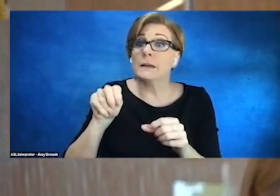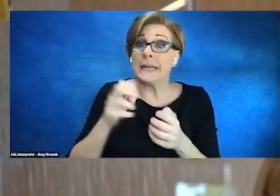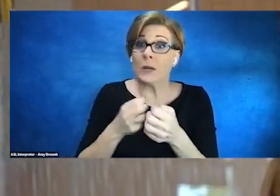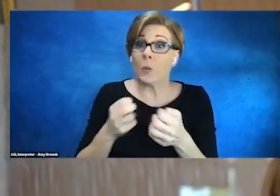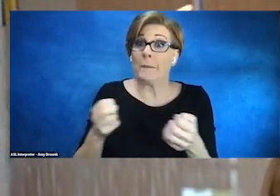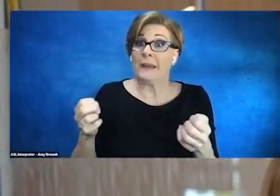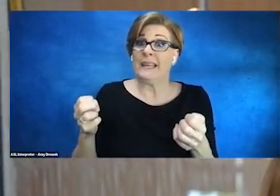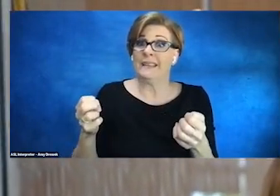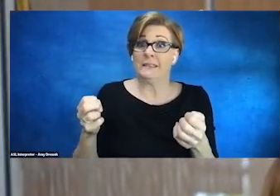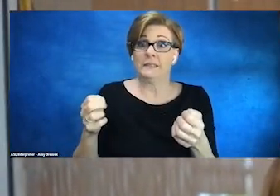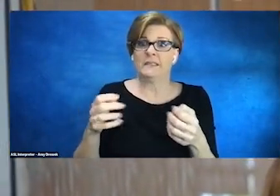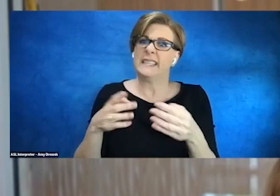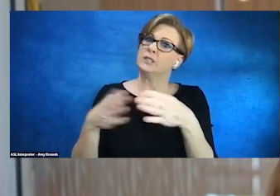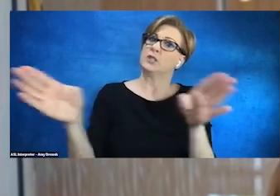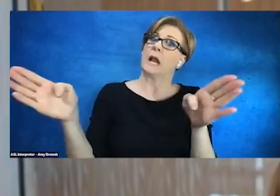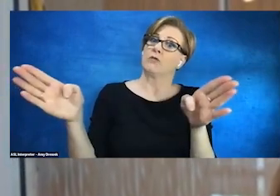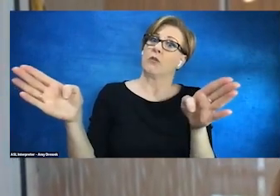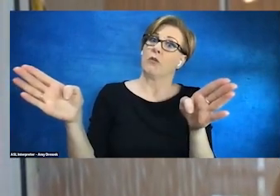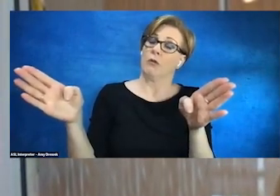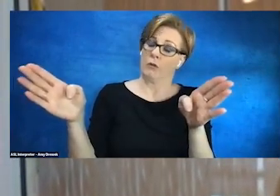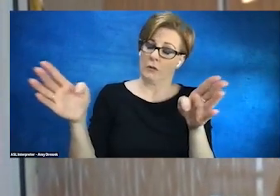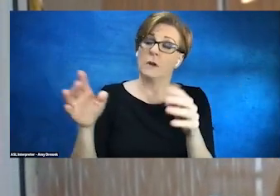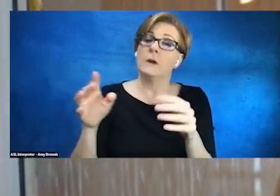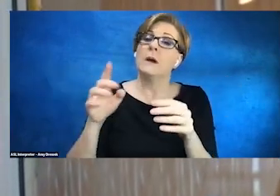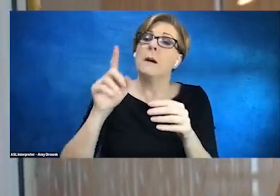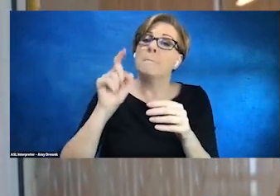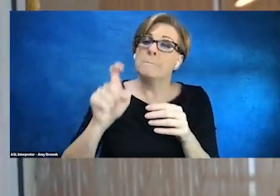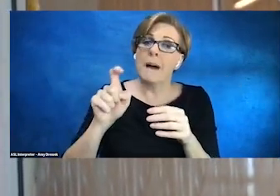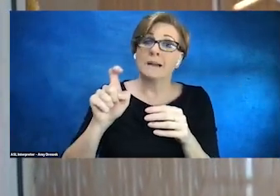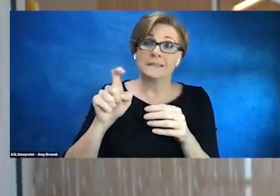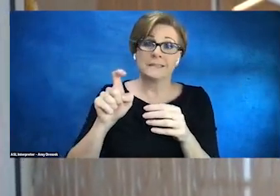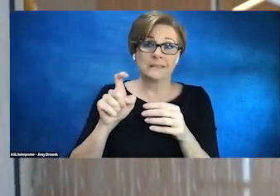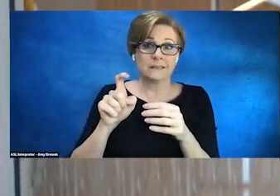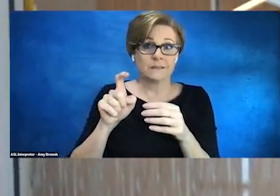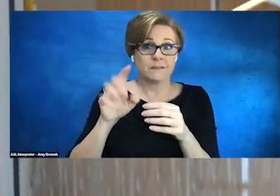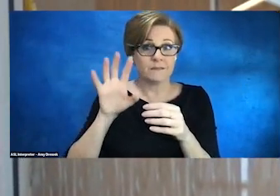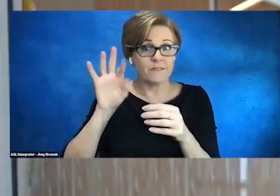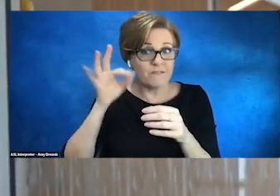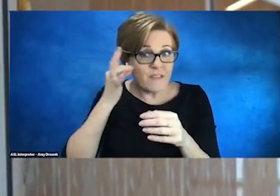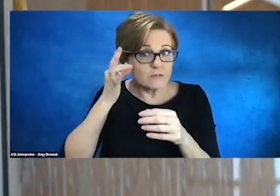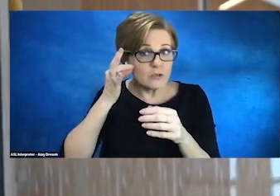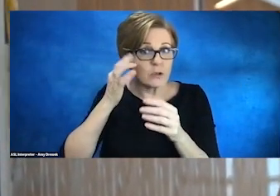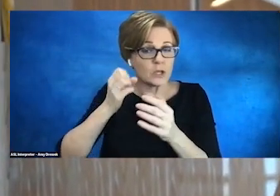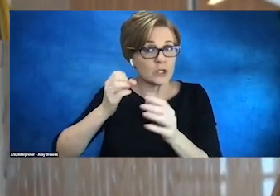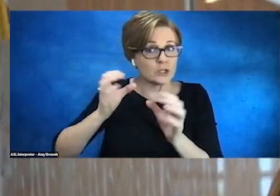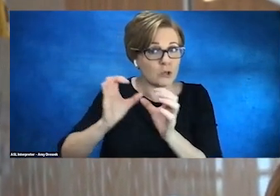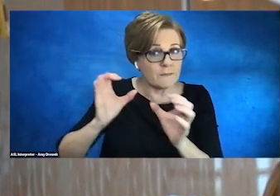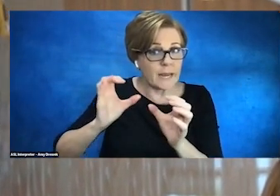election just in general our tabulation equipment has to go through a federal certification process